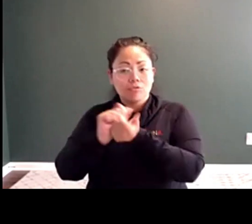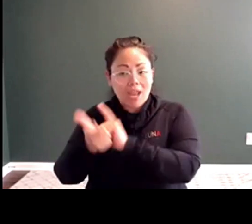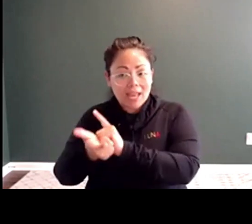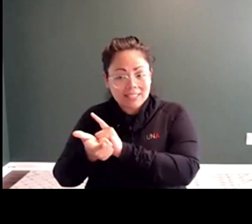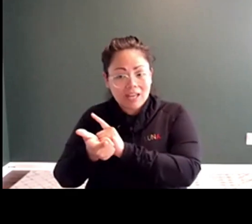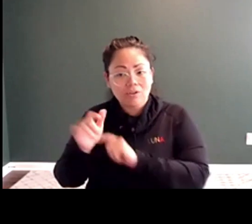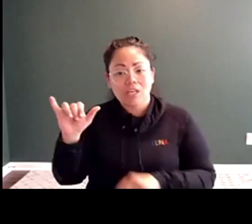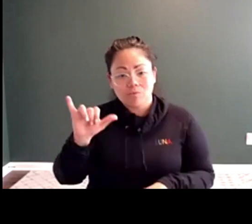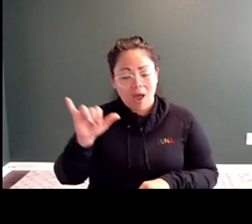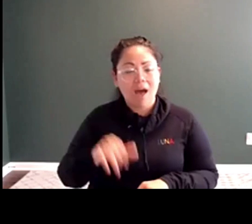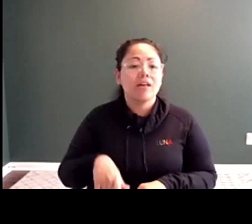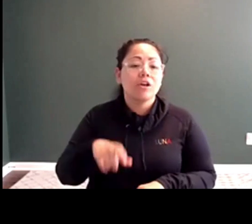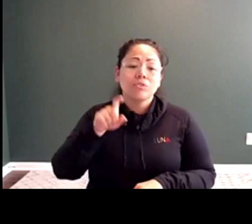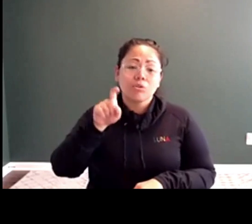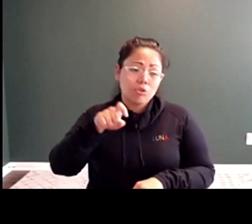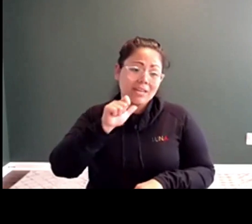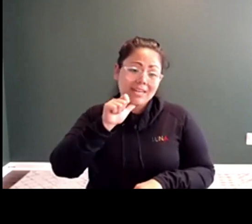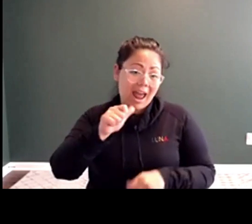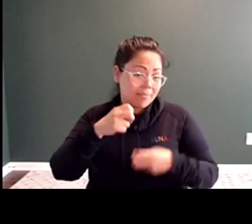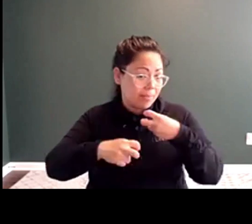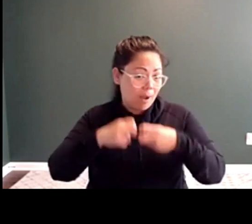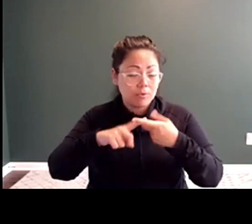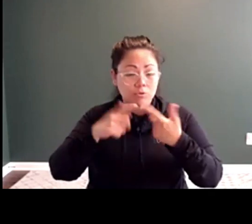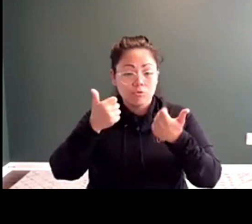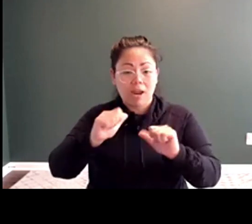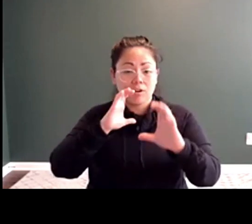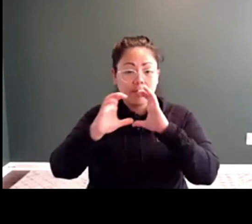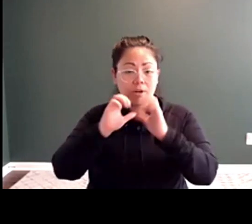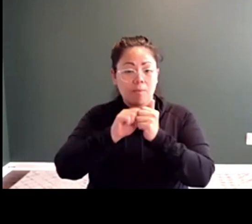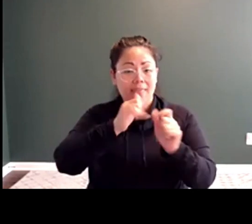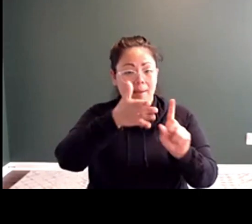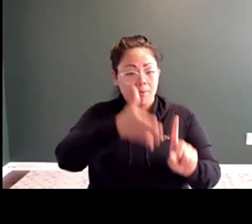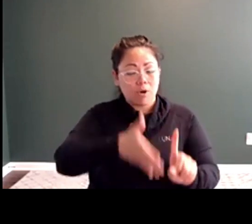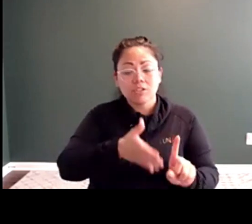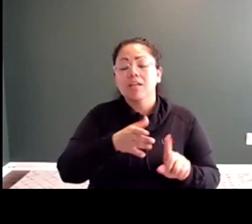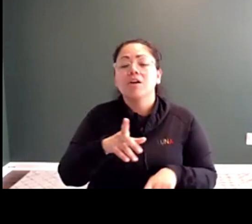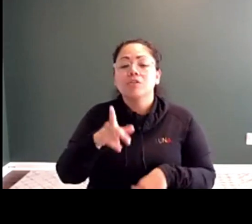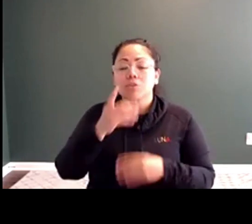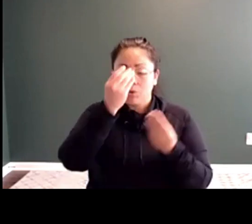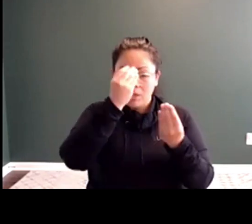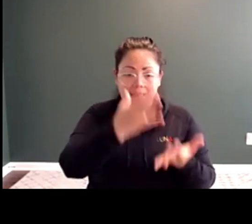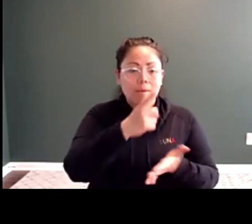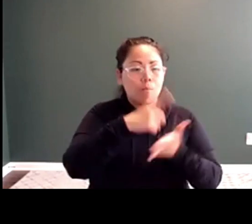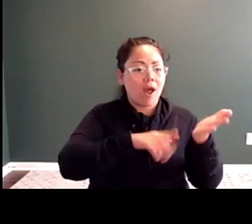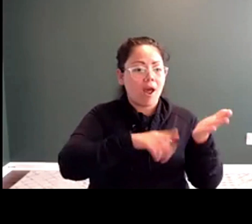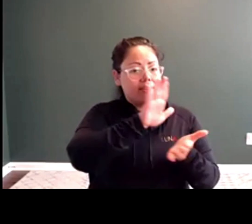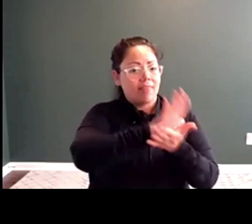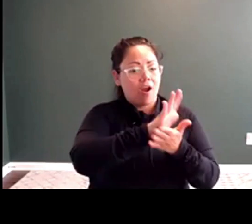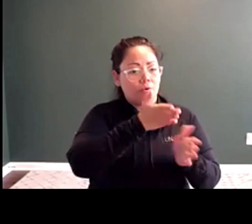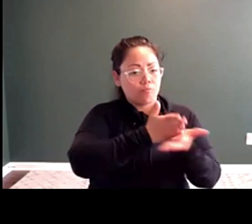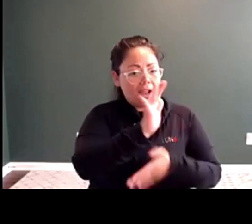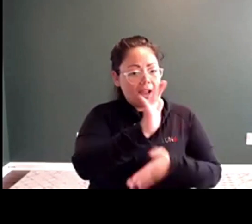So that should not be a problem to try to communicate with this individual to let them know what their rights are. Contacting the EEOC is free.